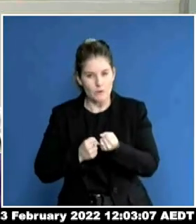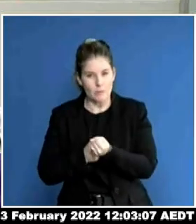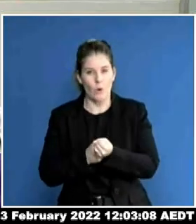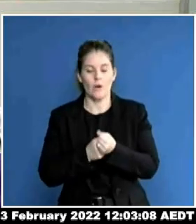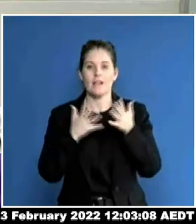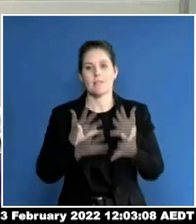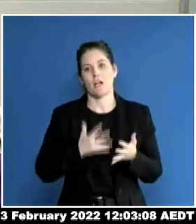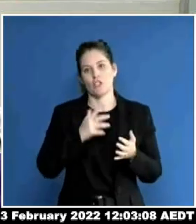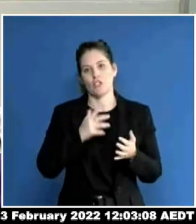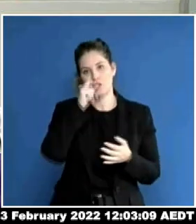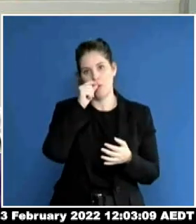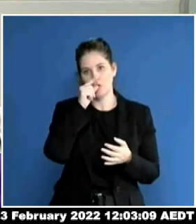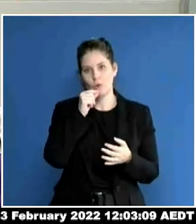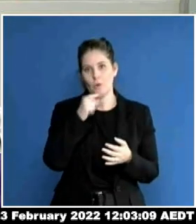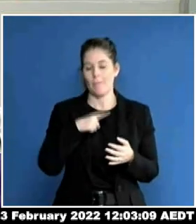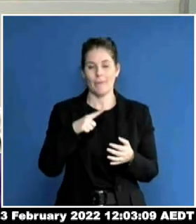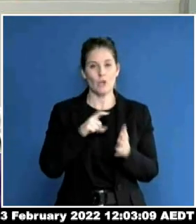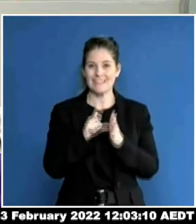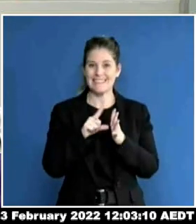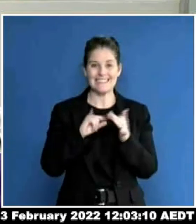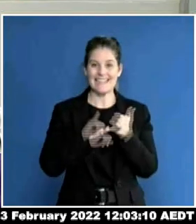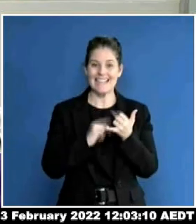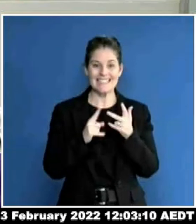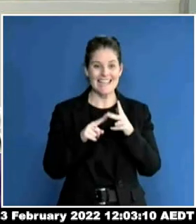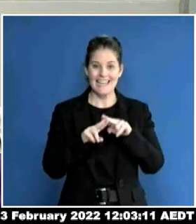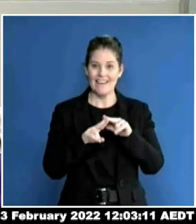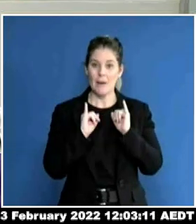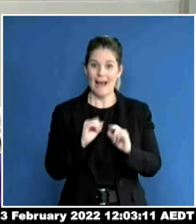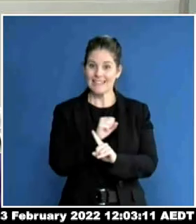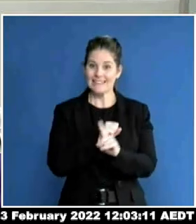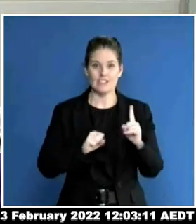find work. CHAIR: Thank you very much.